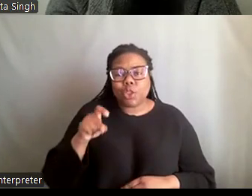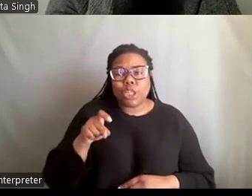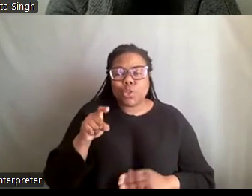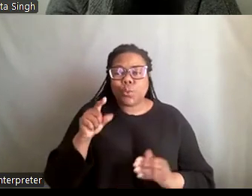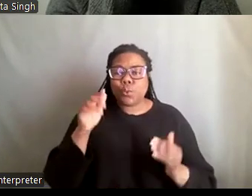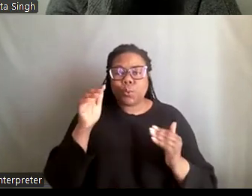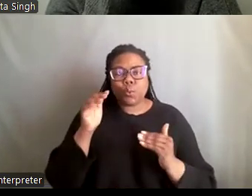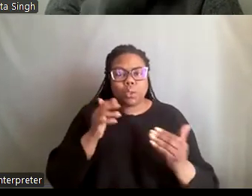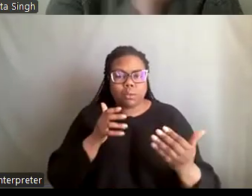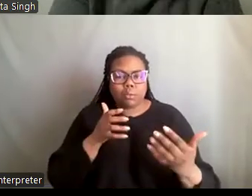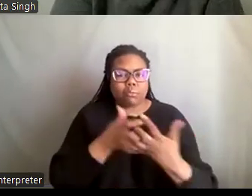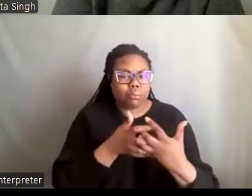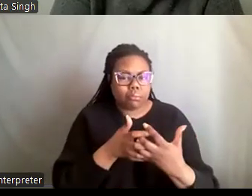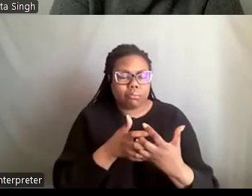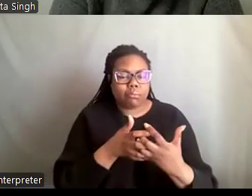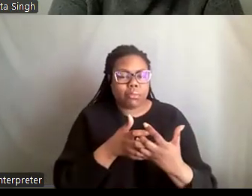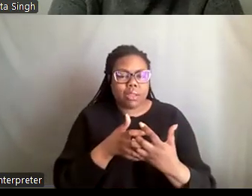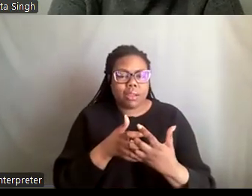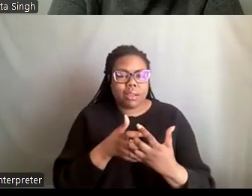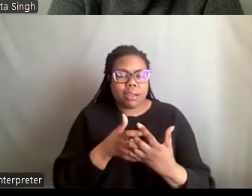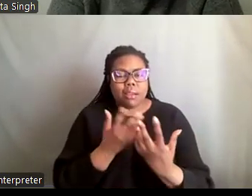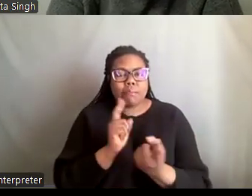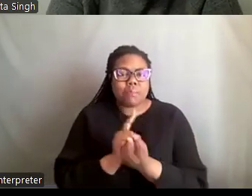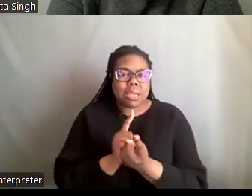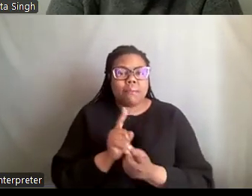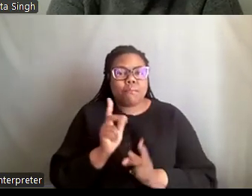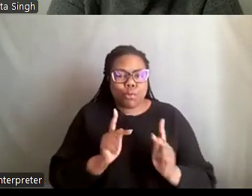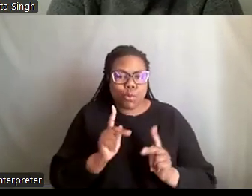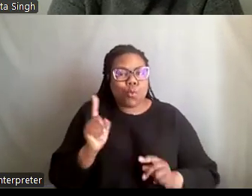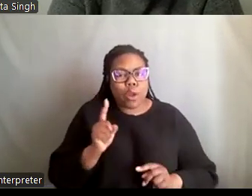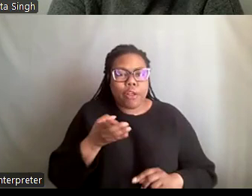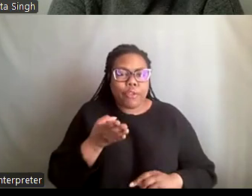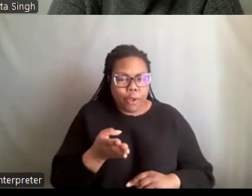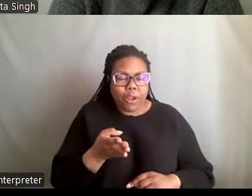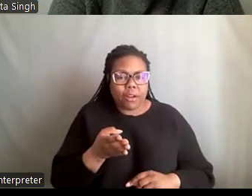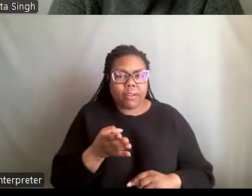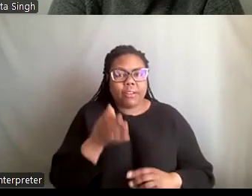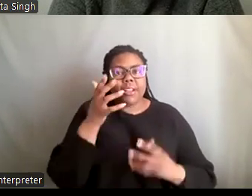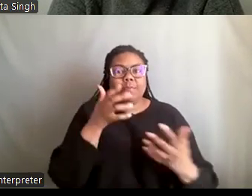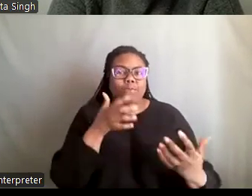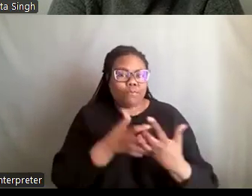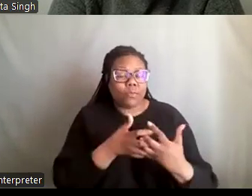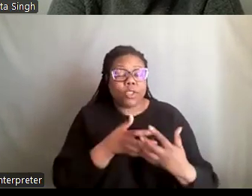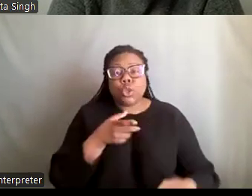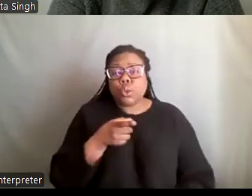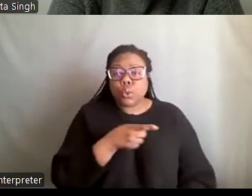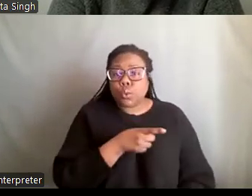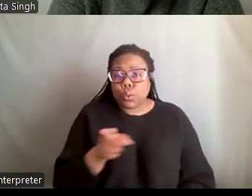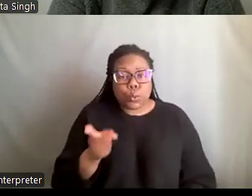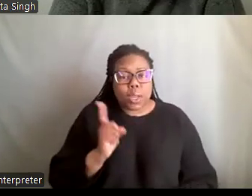you have to meet people where they are. Okay? You can't come